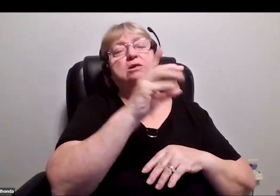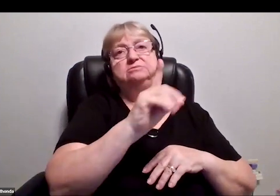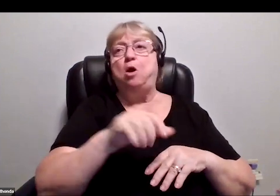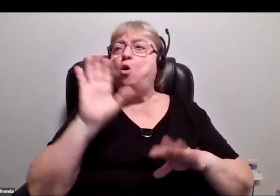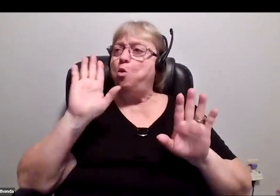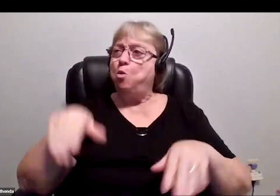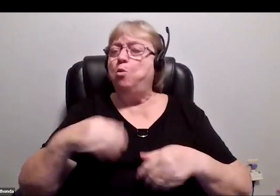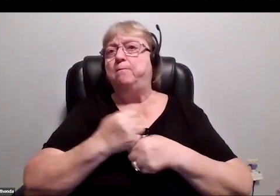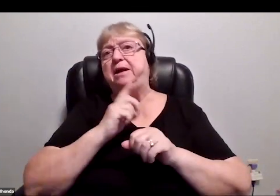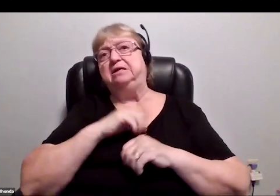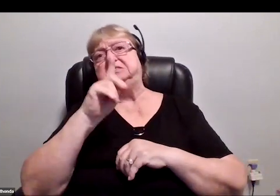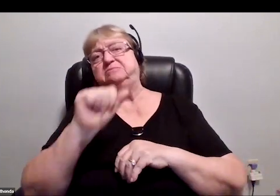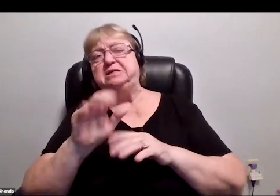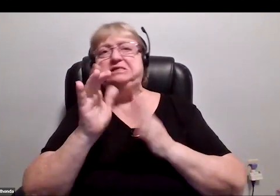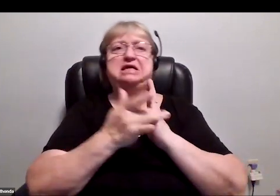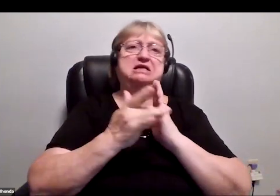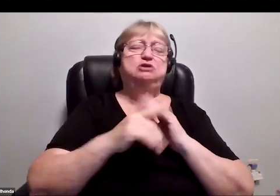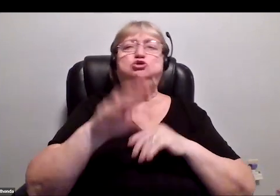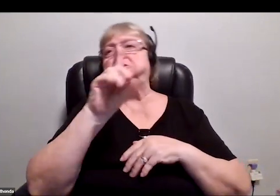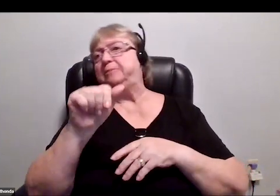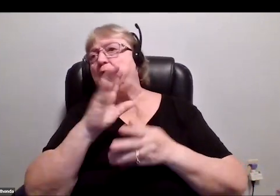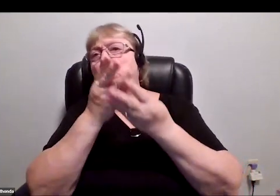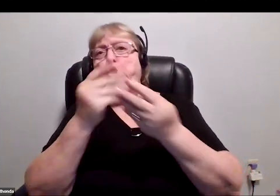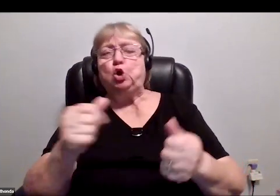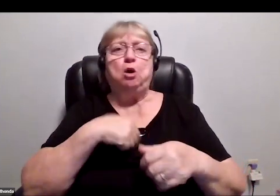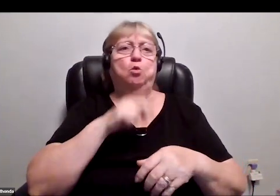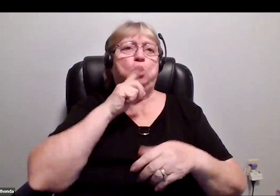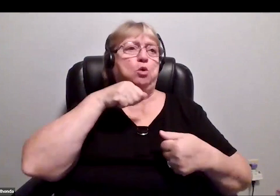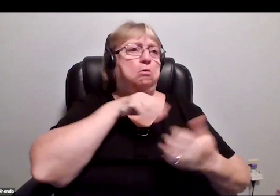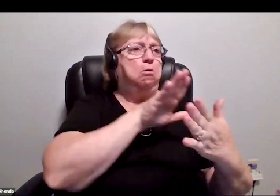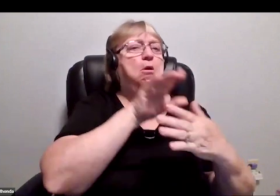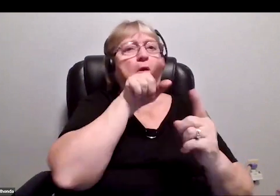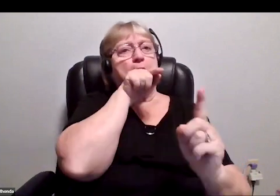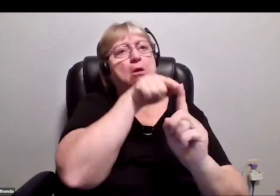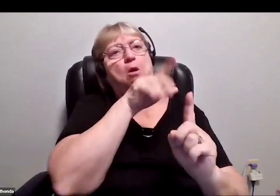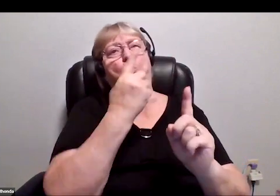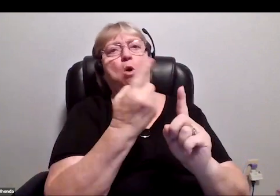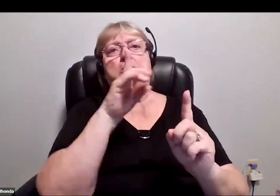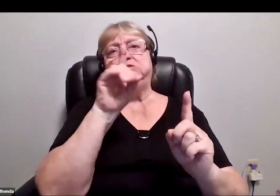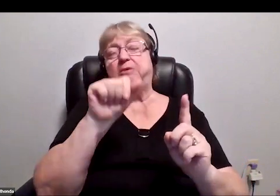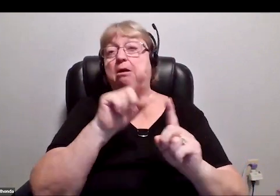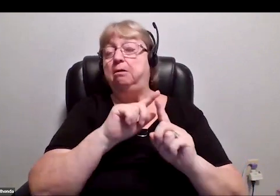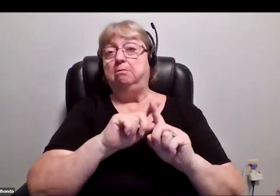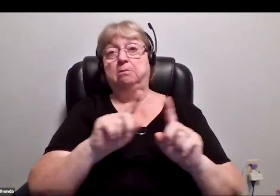or, "We're going to make a disability cure," or, "We're going to address a particular disability," without recognizing that so many of us,